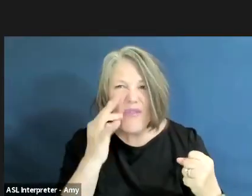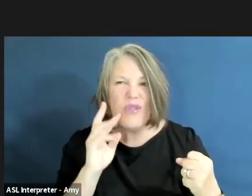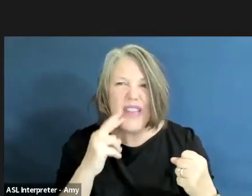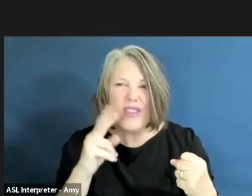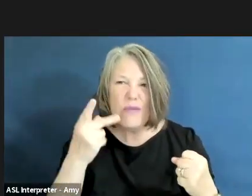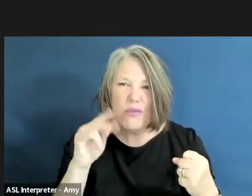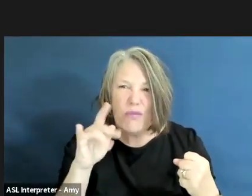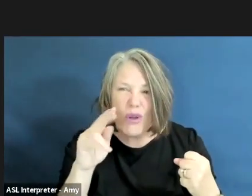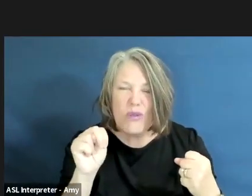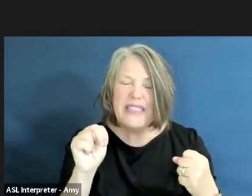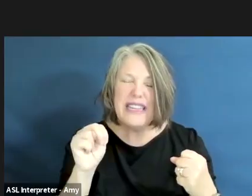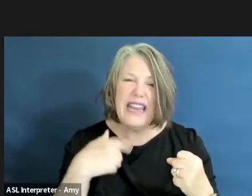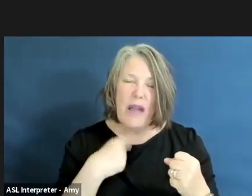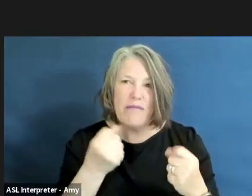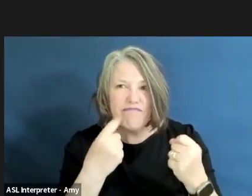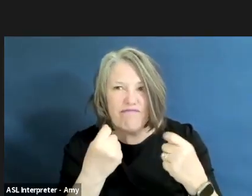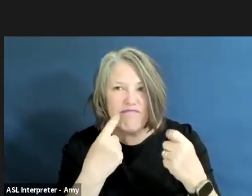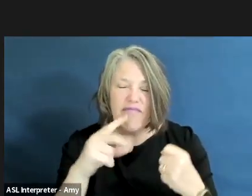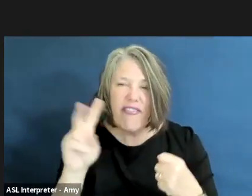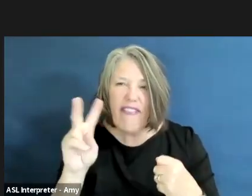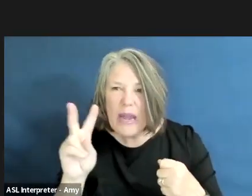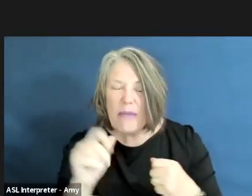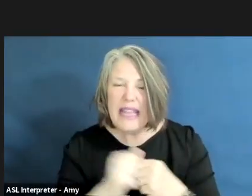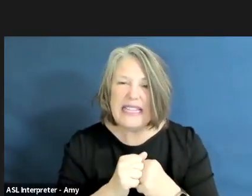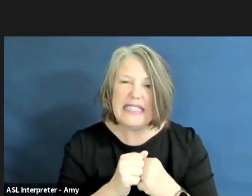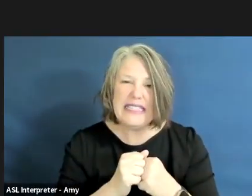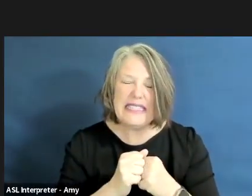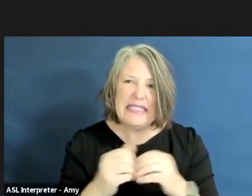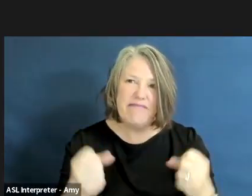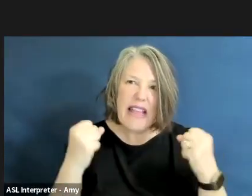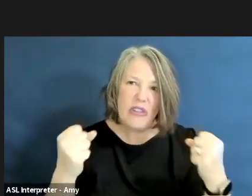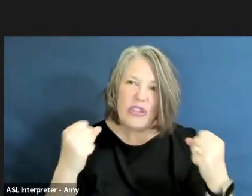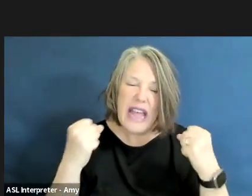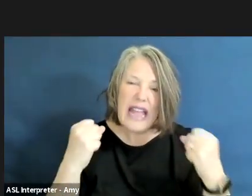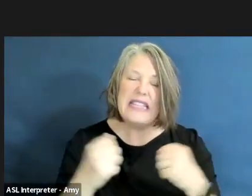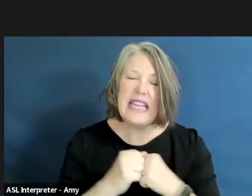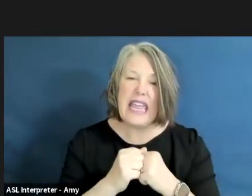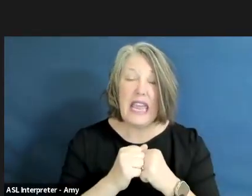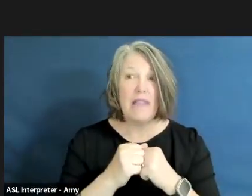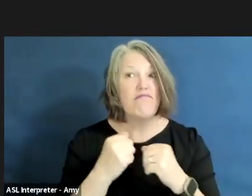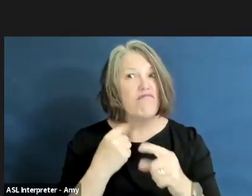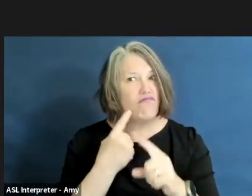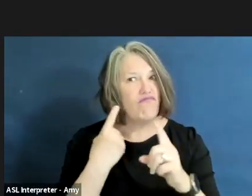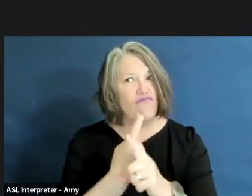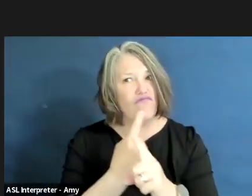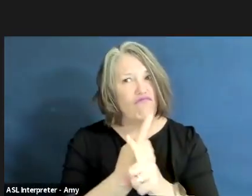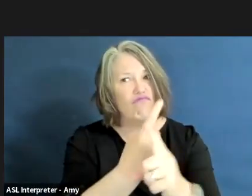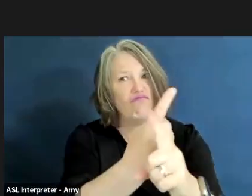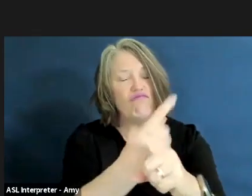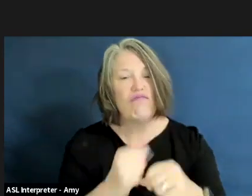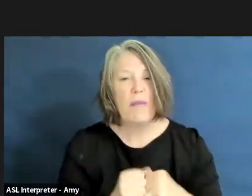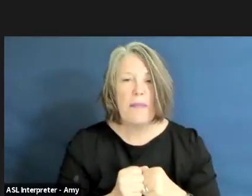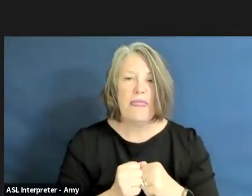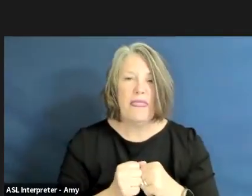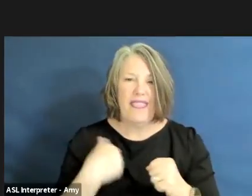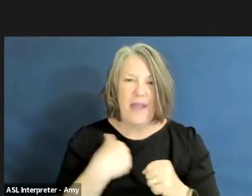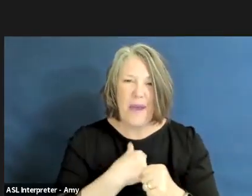I was taking all the vitamins, I was moving, exercising regularly. We looked great.